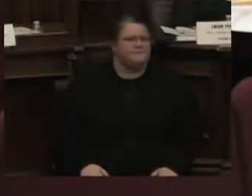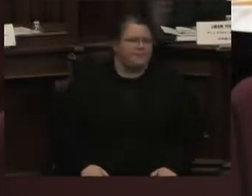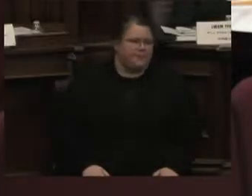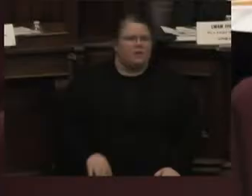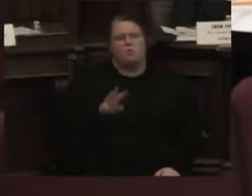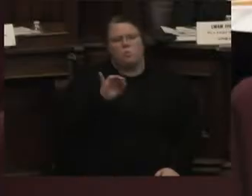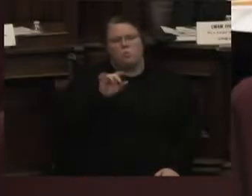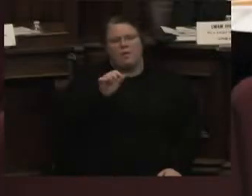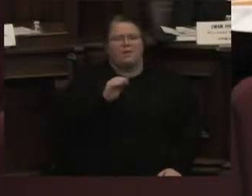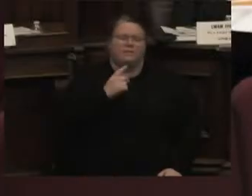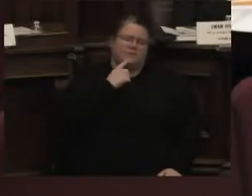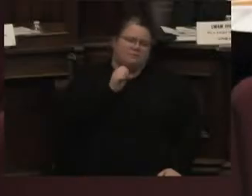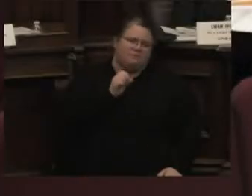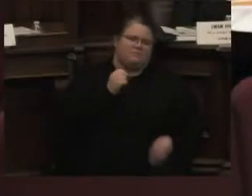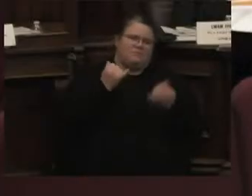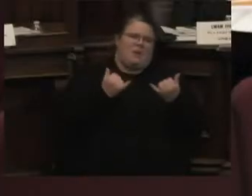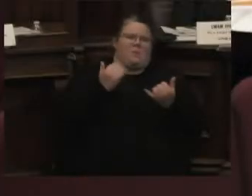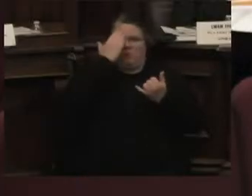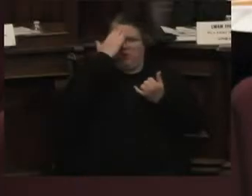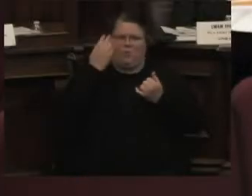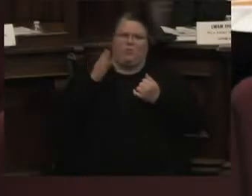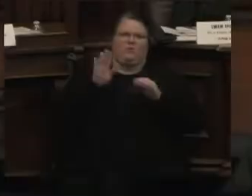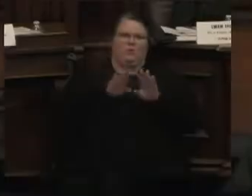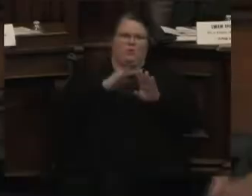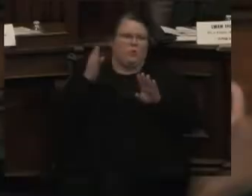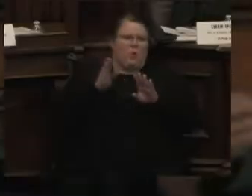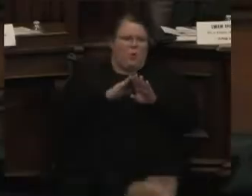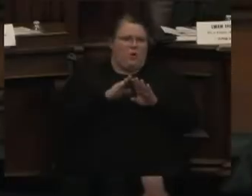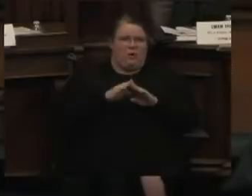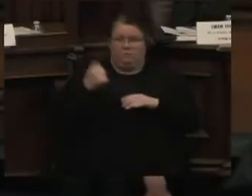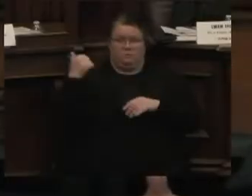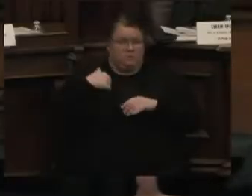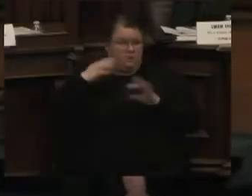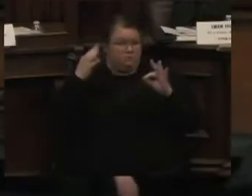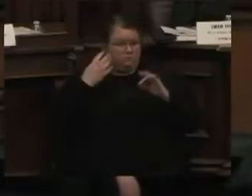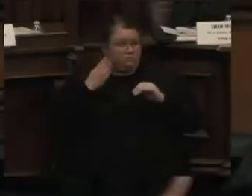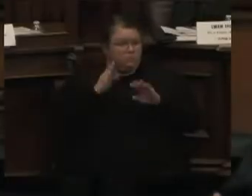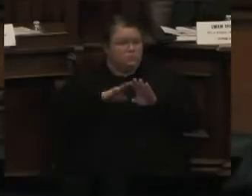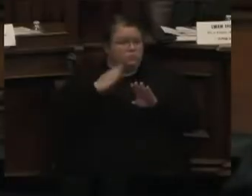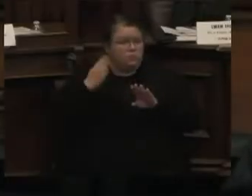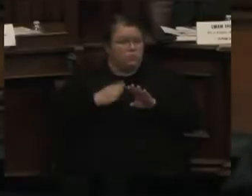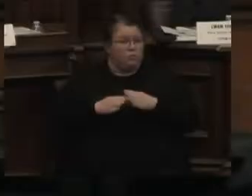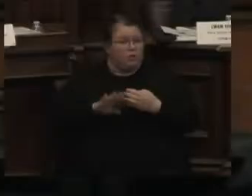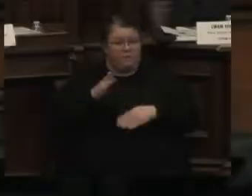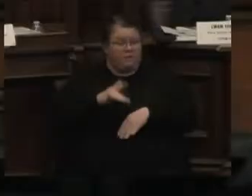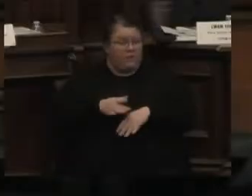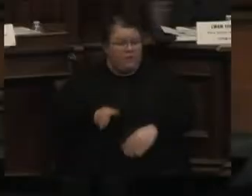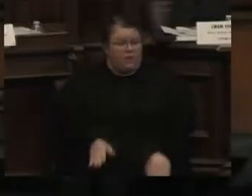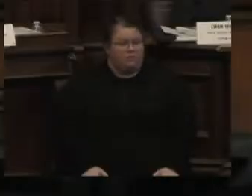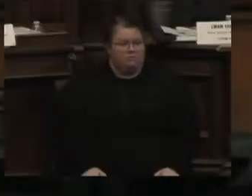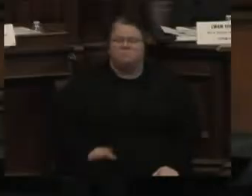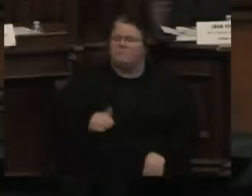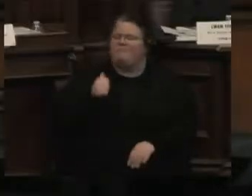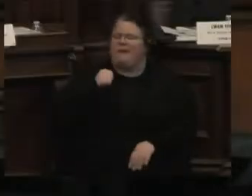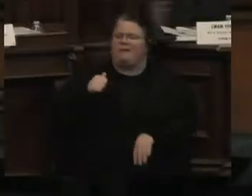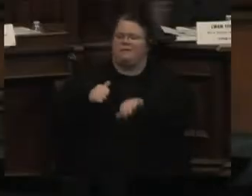blue door and you can be buzzed in that way, right? Yeah. Now, now that you know, we know